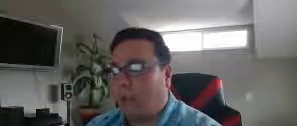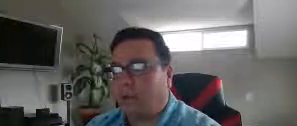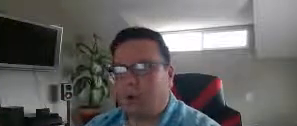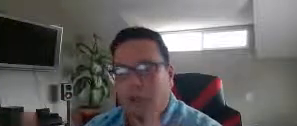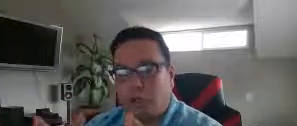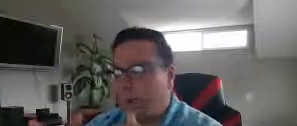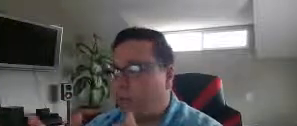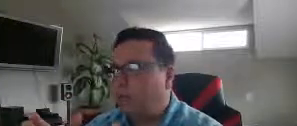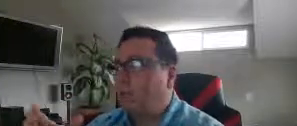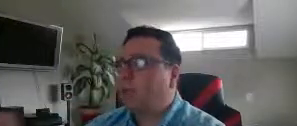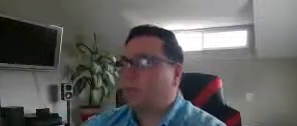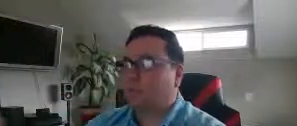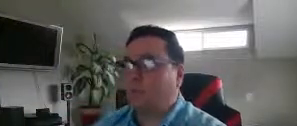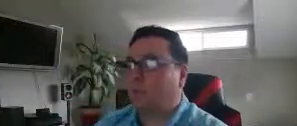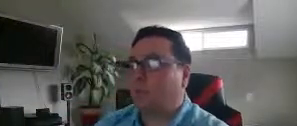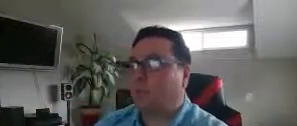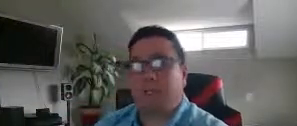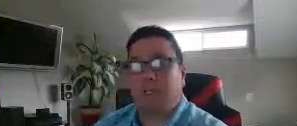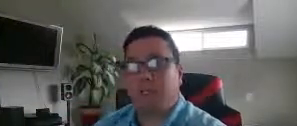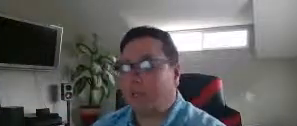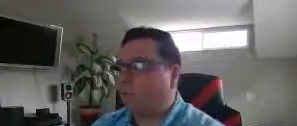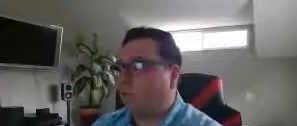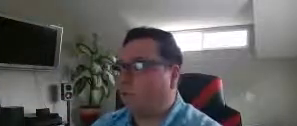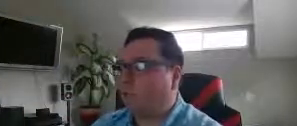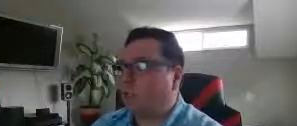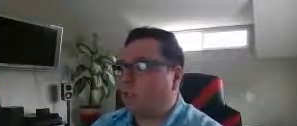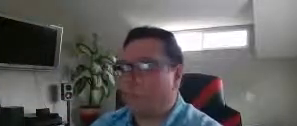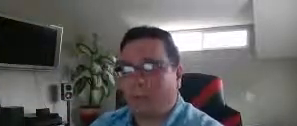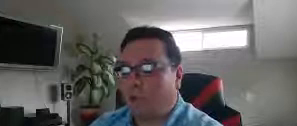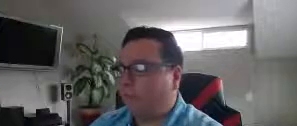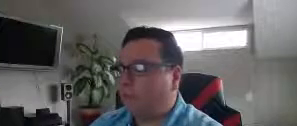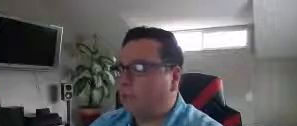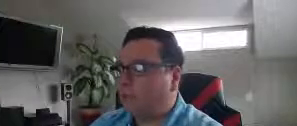over and got truncated, this is where you'd be able to get information from that field in